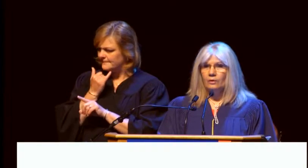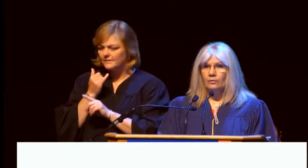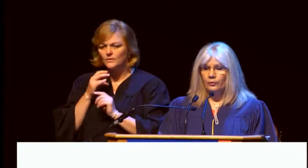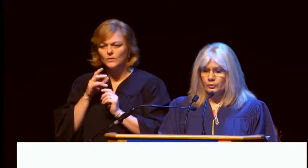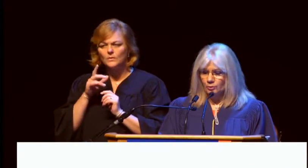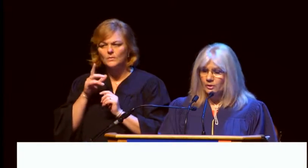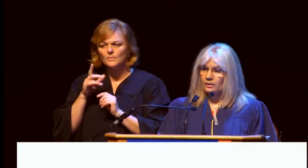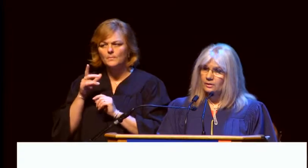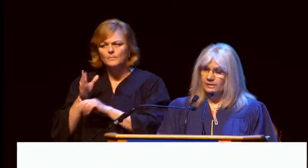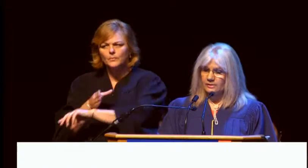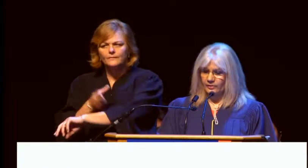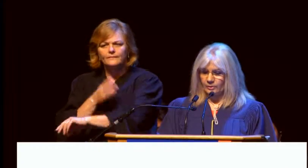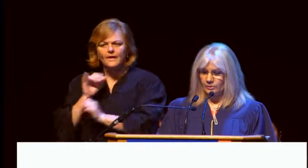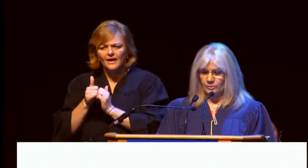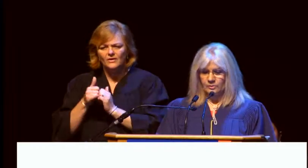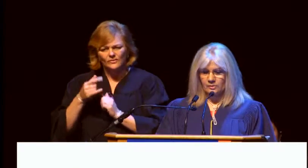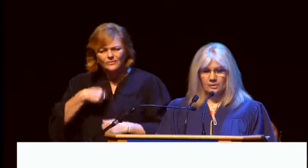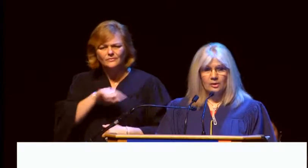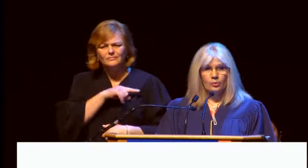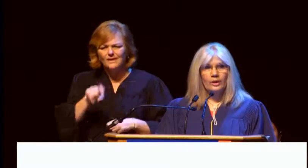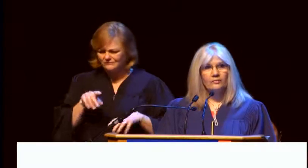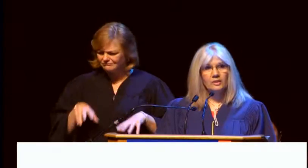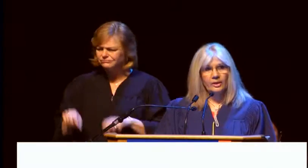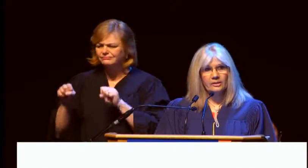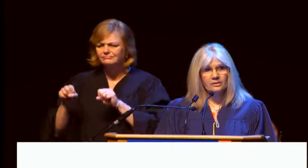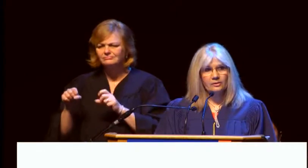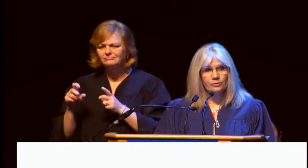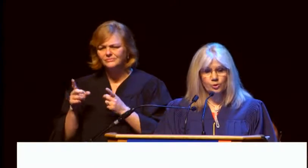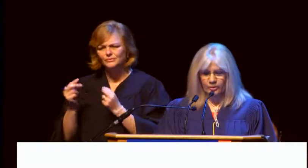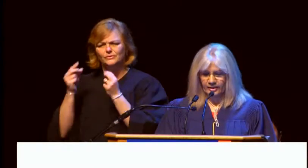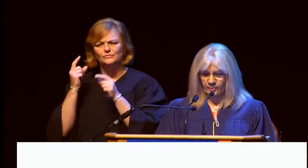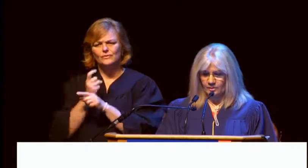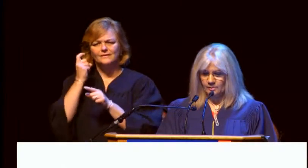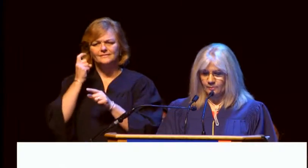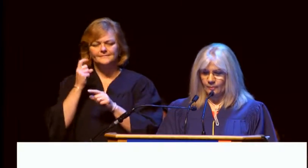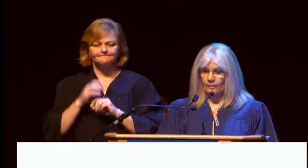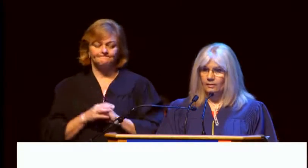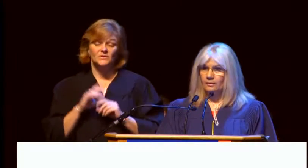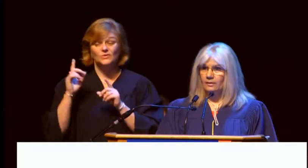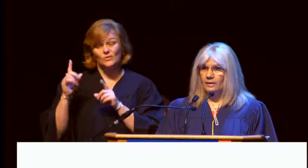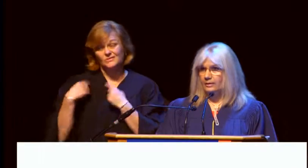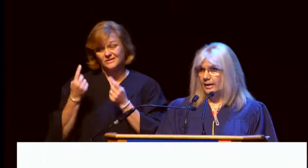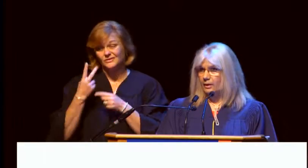FOR TWO YEARS AS FELLOW STUDENTS, WE HAVE DEBATED THE SHORTCOMINGS AND NOW,